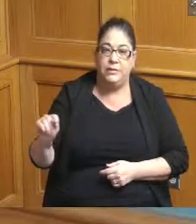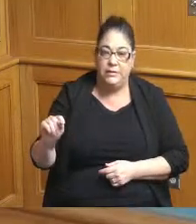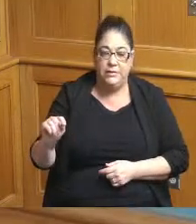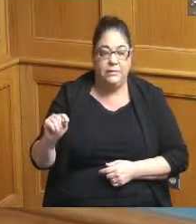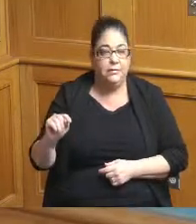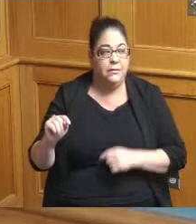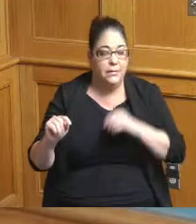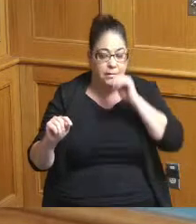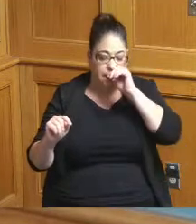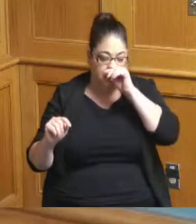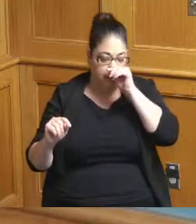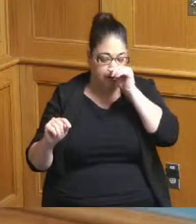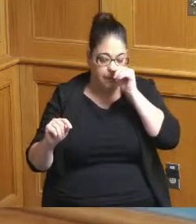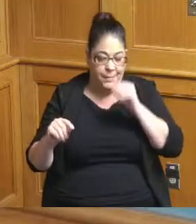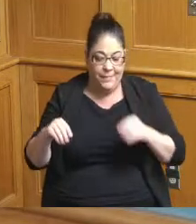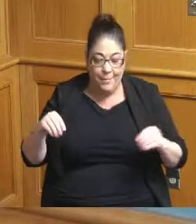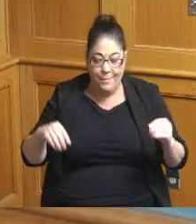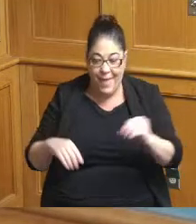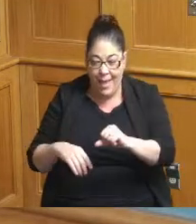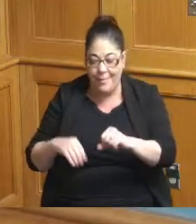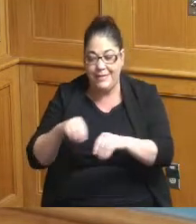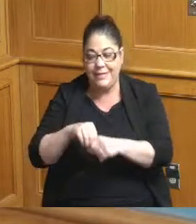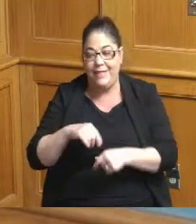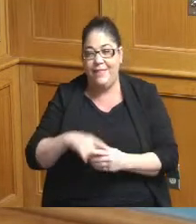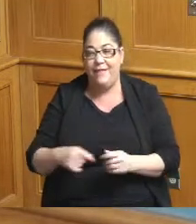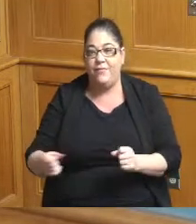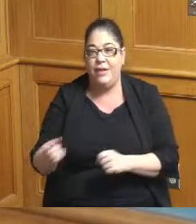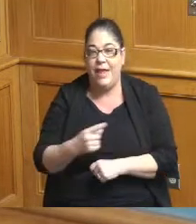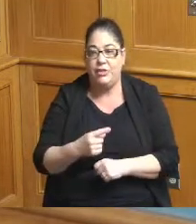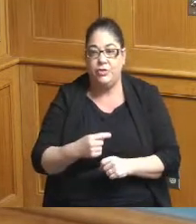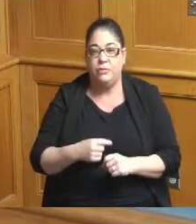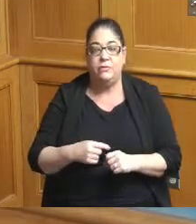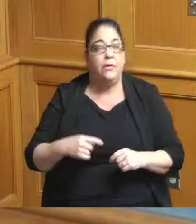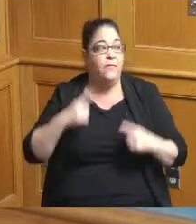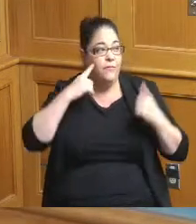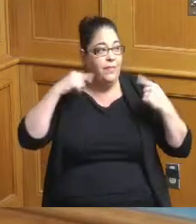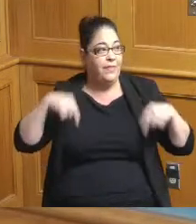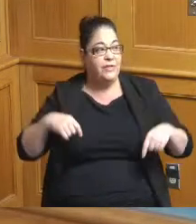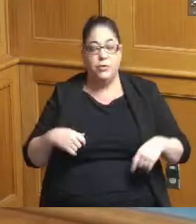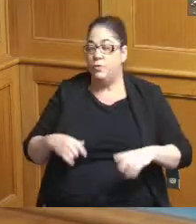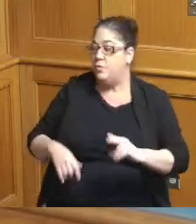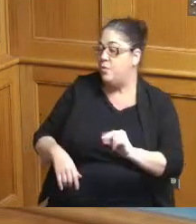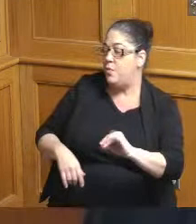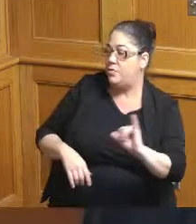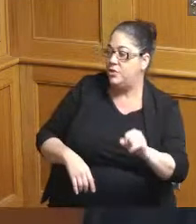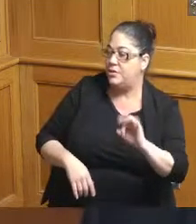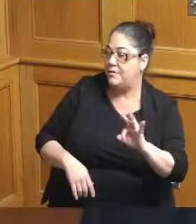the payment is in this particular next year no this year it is it would be it would be brought